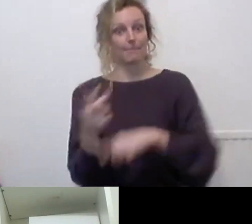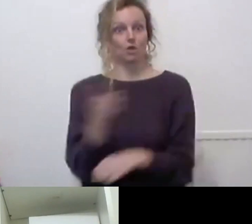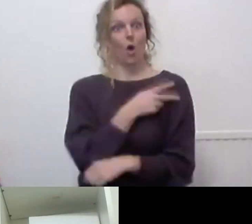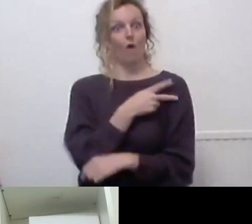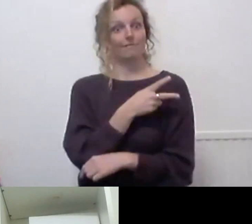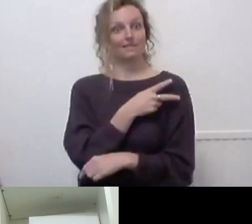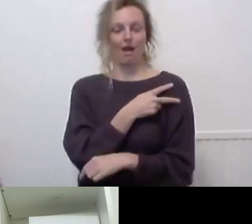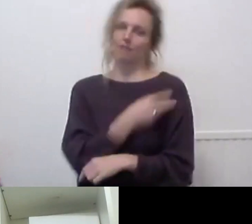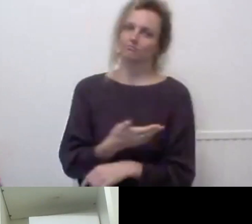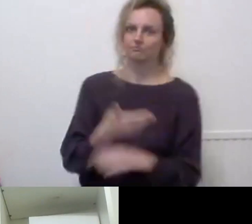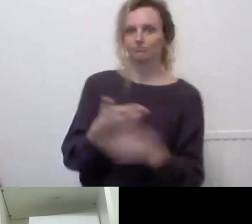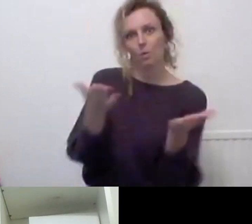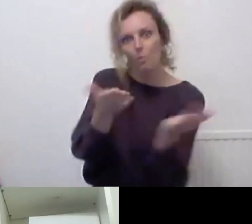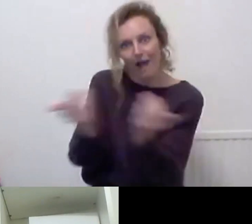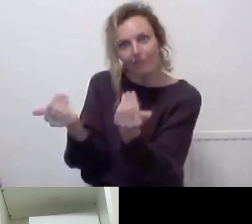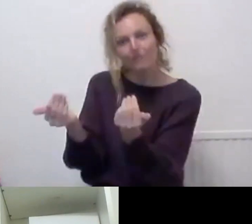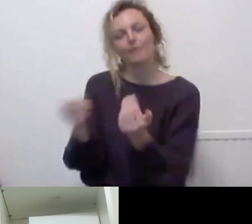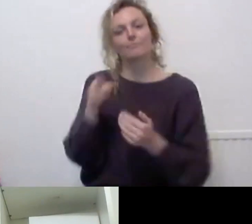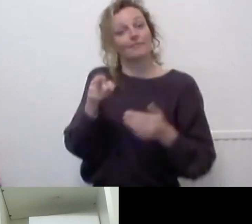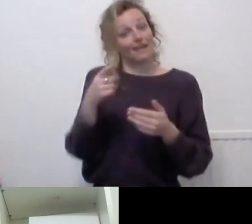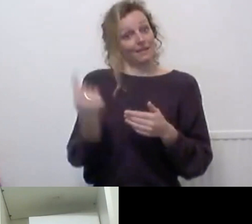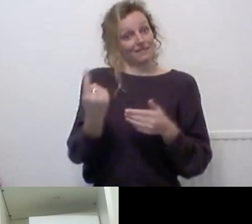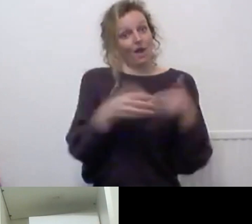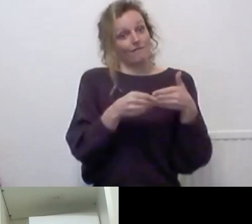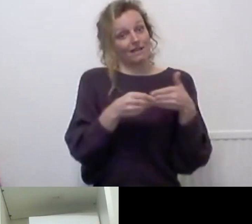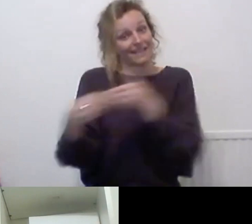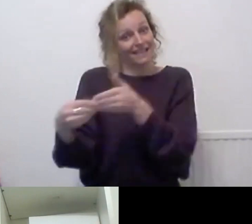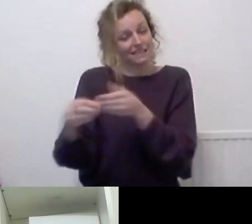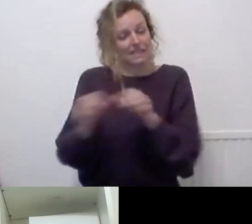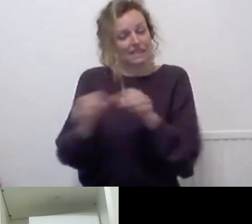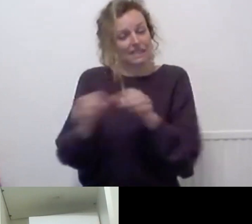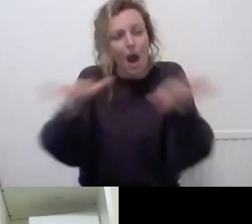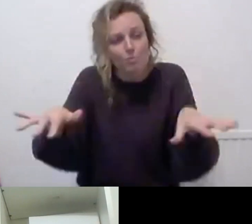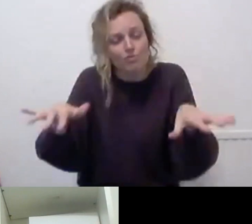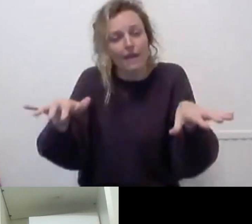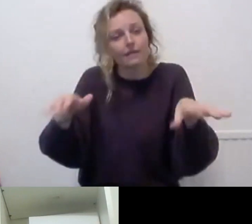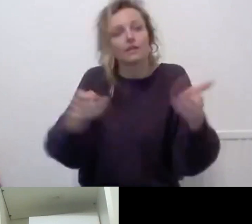He leads on the outbreak management work for the neighborhood and community service for Bristol